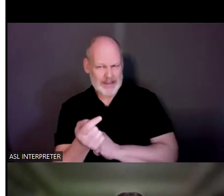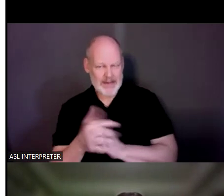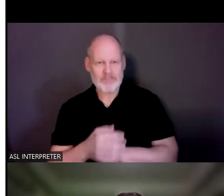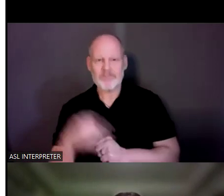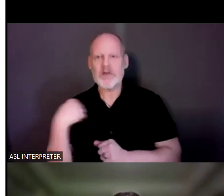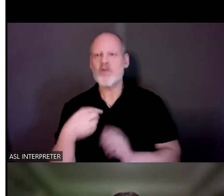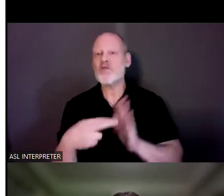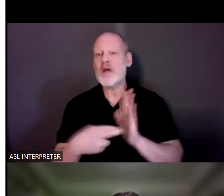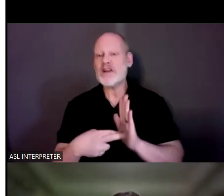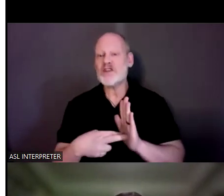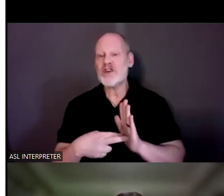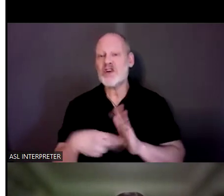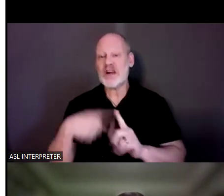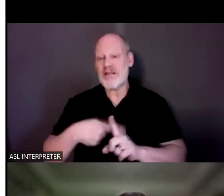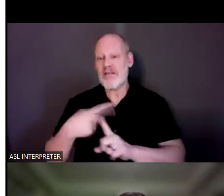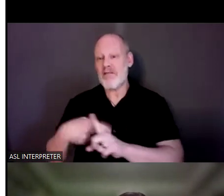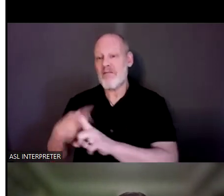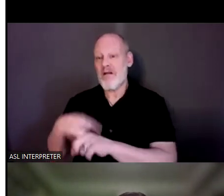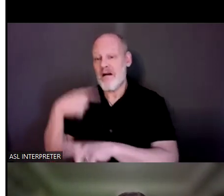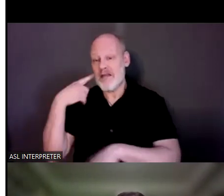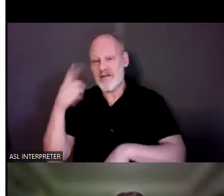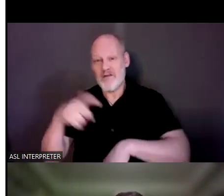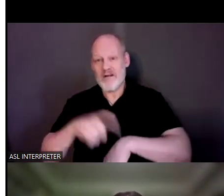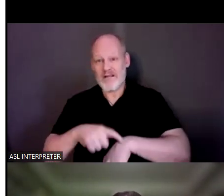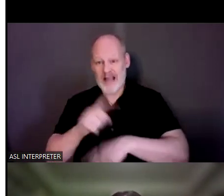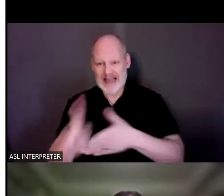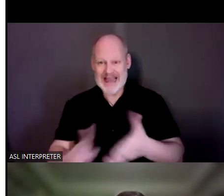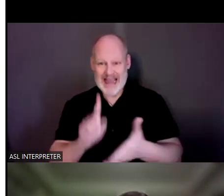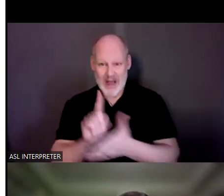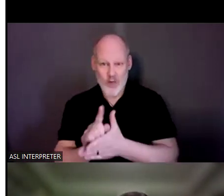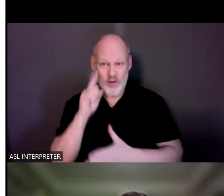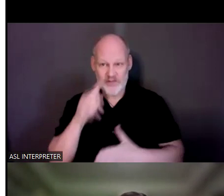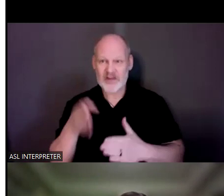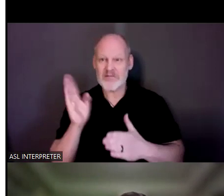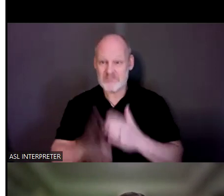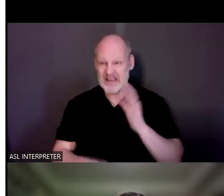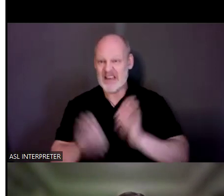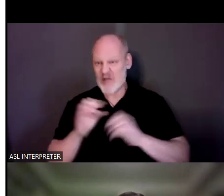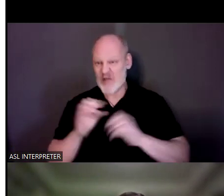each month for clock hours in PD enroller and you complete the evaluation and you'll also do our